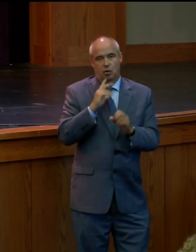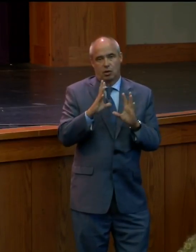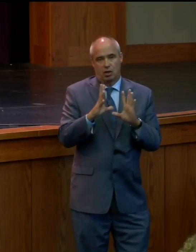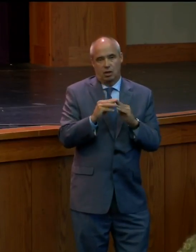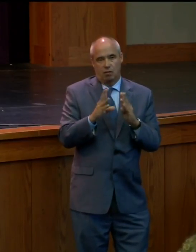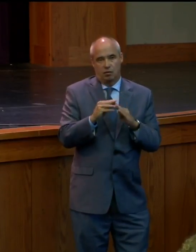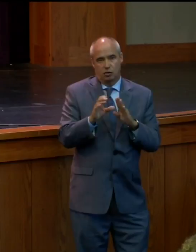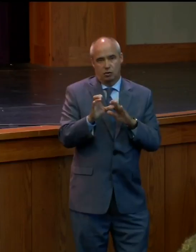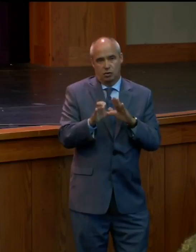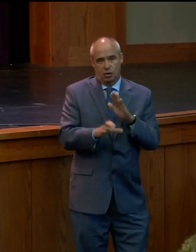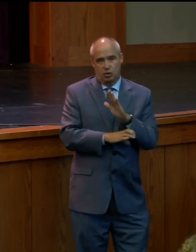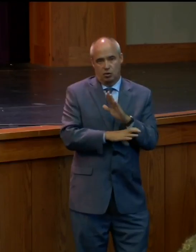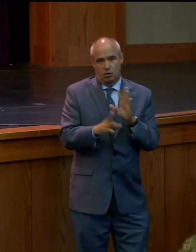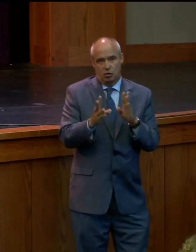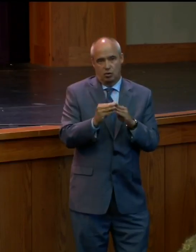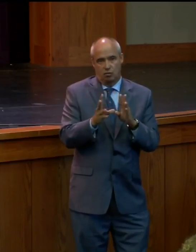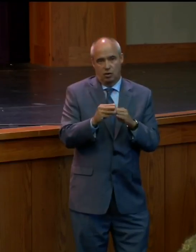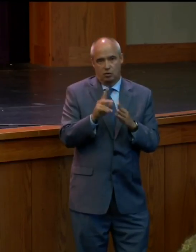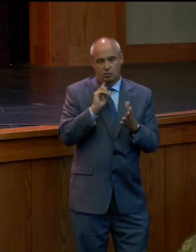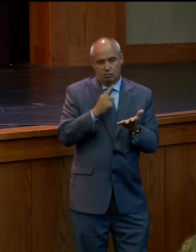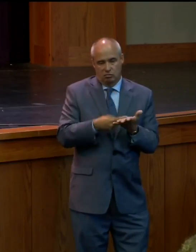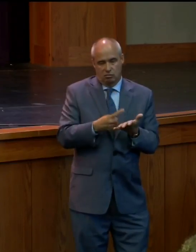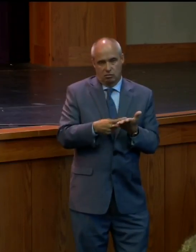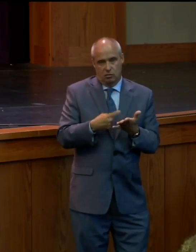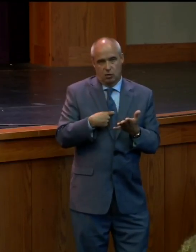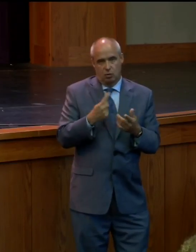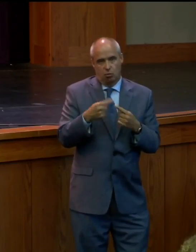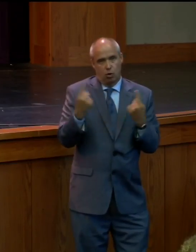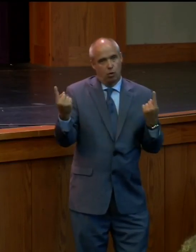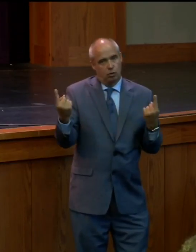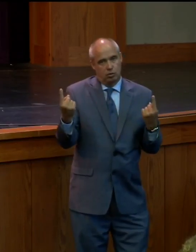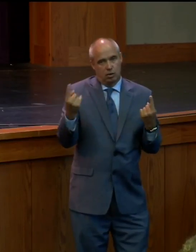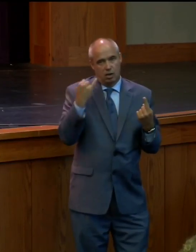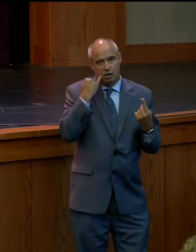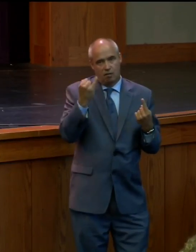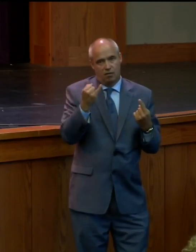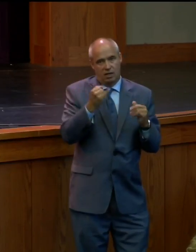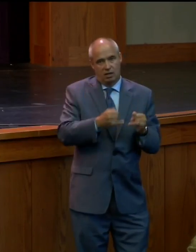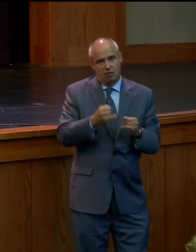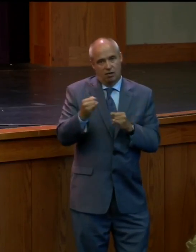I AM STRONGLY OPPOSED TO THE IDEA OF INDIVIDUAL CITIZENS OR